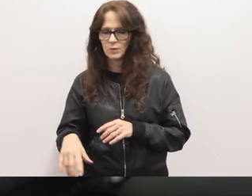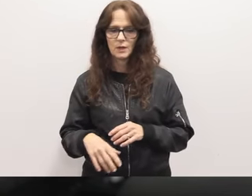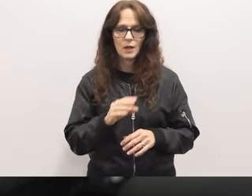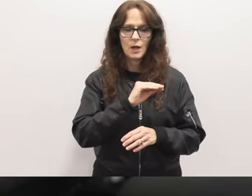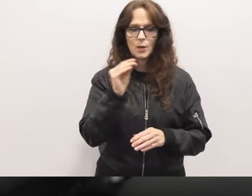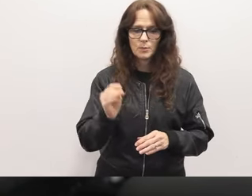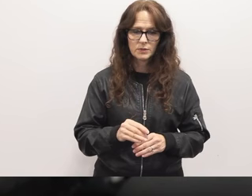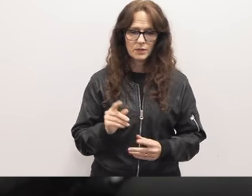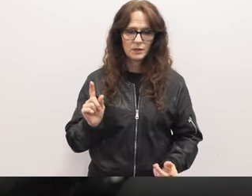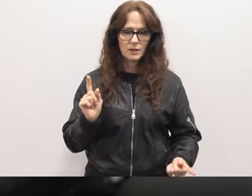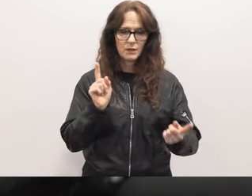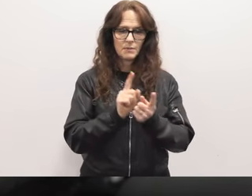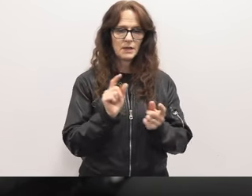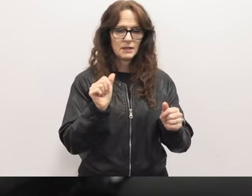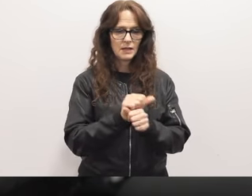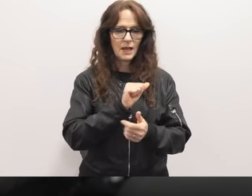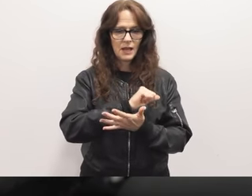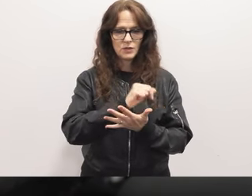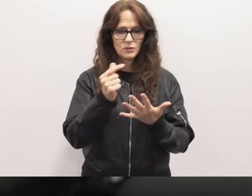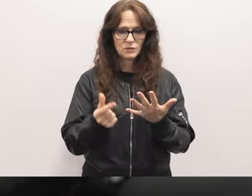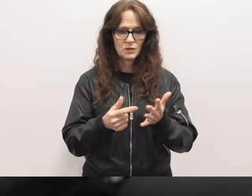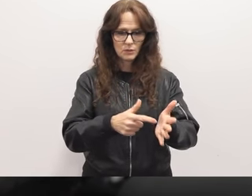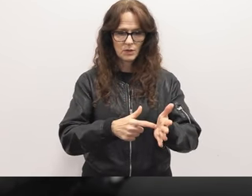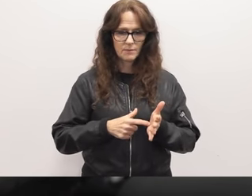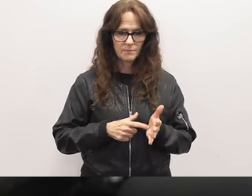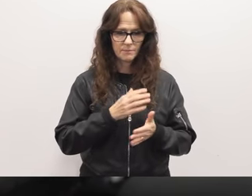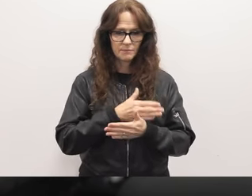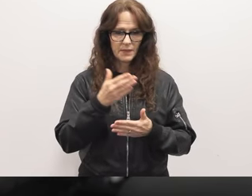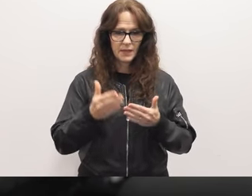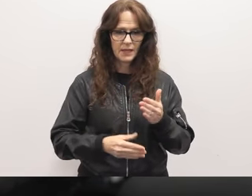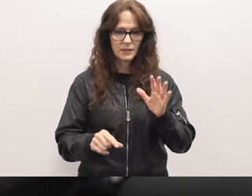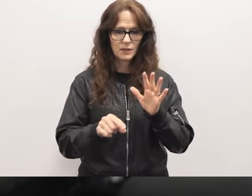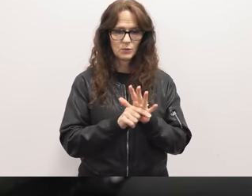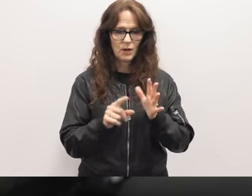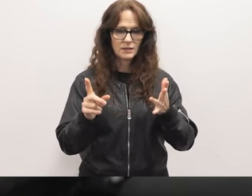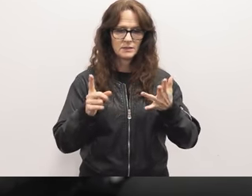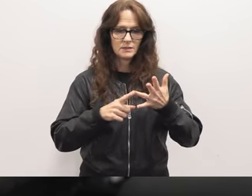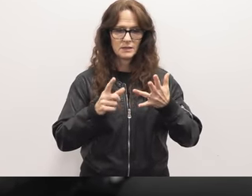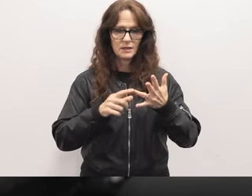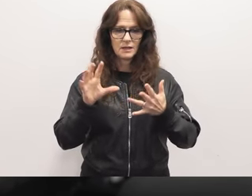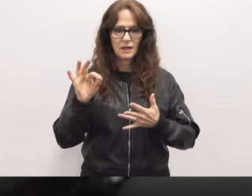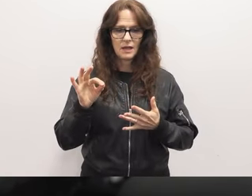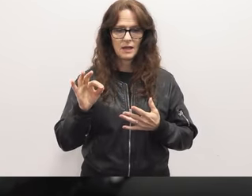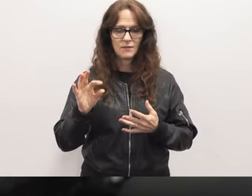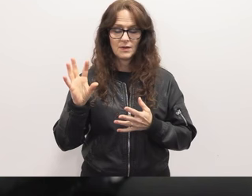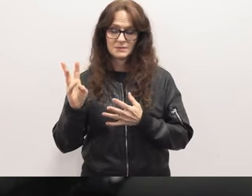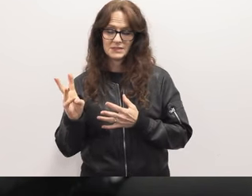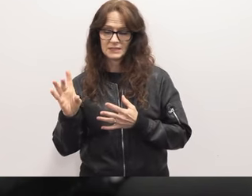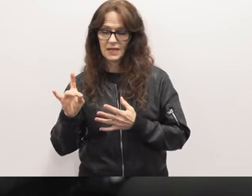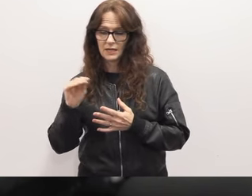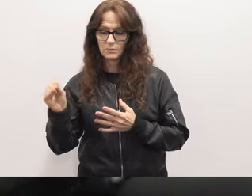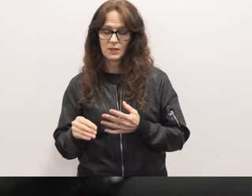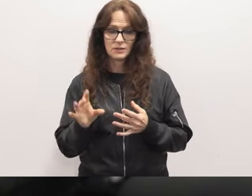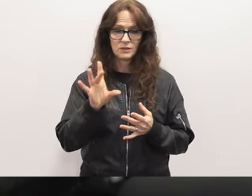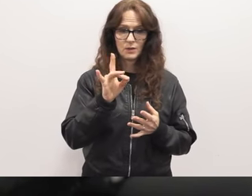who meet the algebra A through G requirement by the end of grade nine, growing from 68% to 80% by June, 2028.